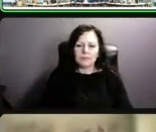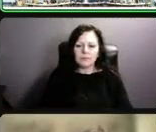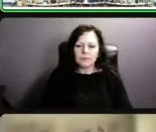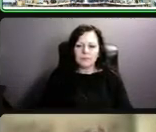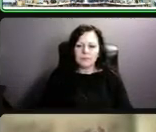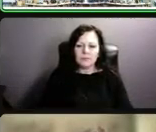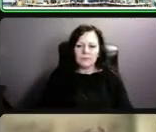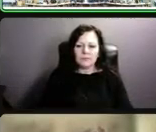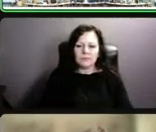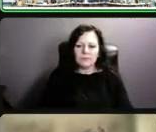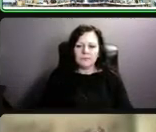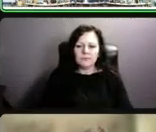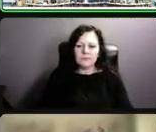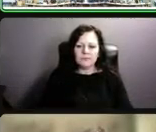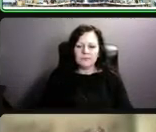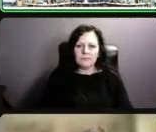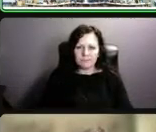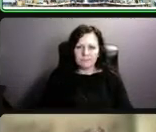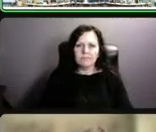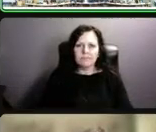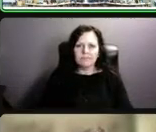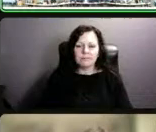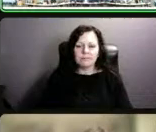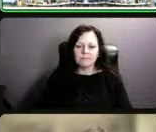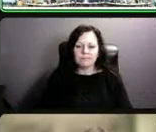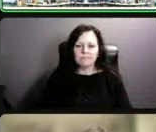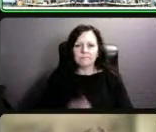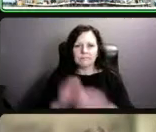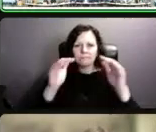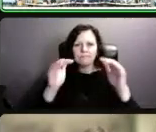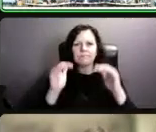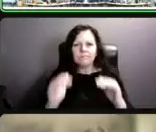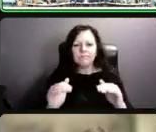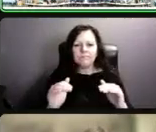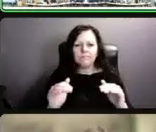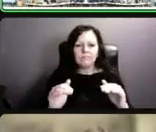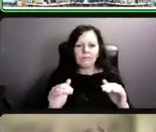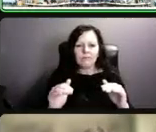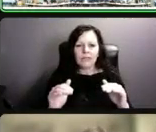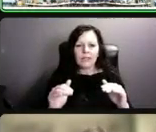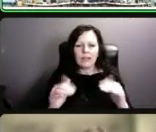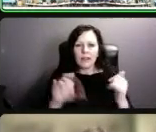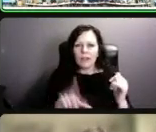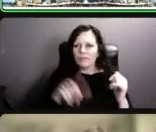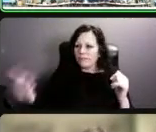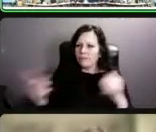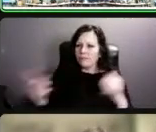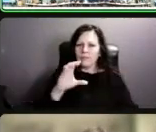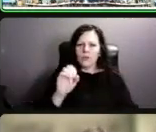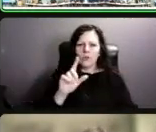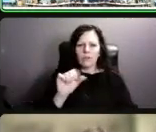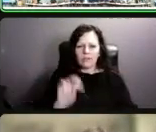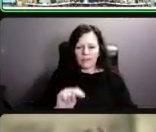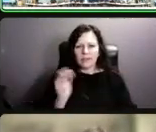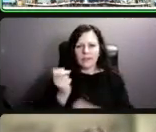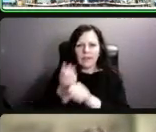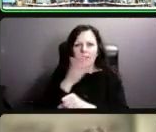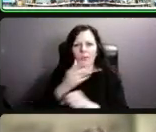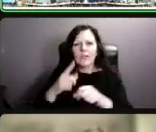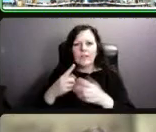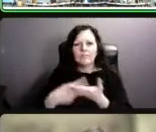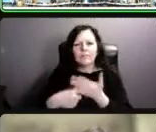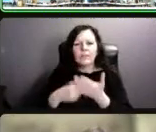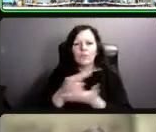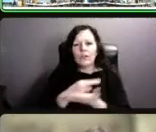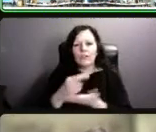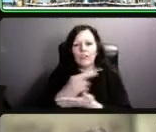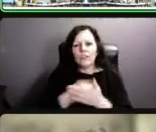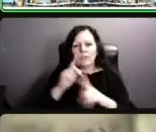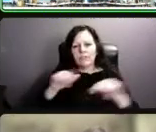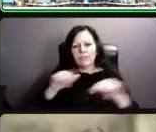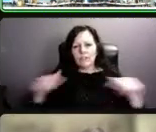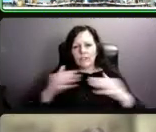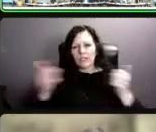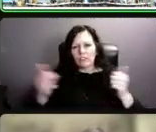THE OPERATIONS FEE RIGHT TURN